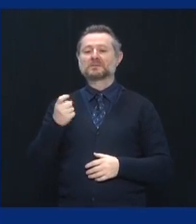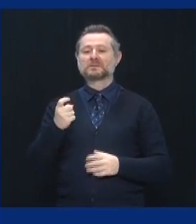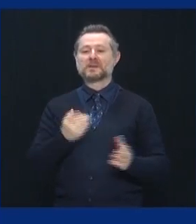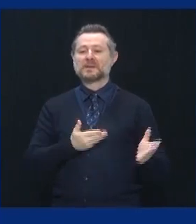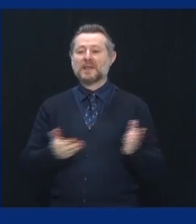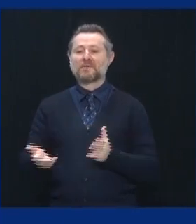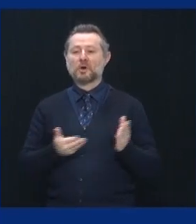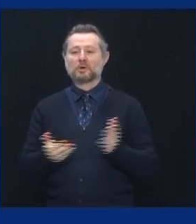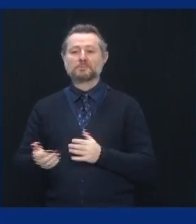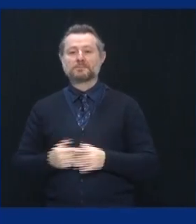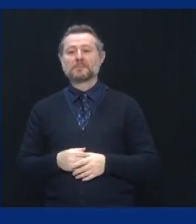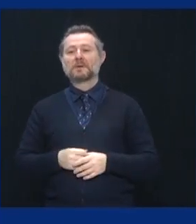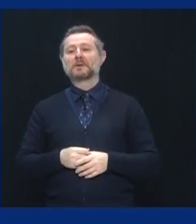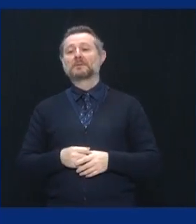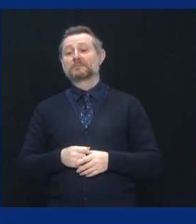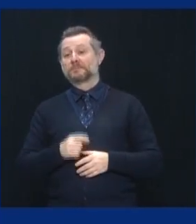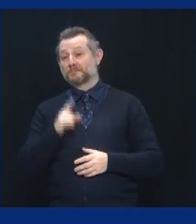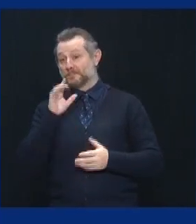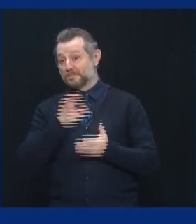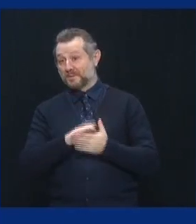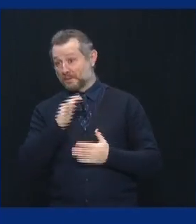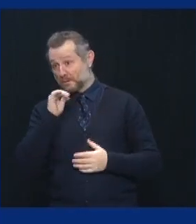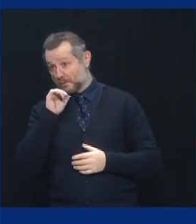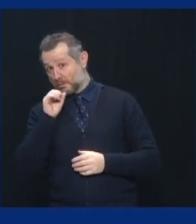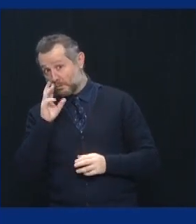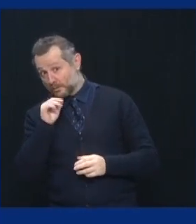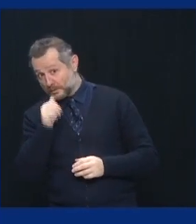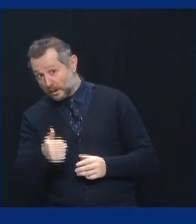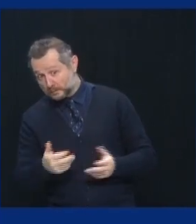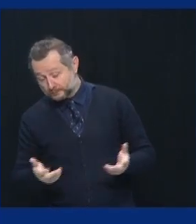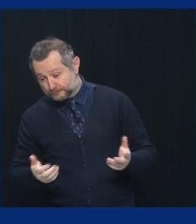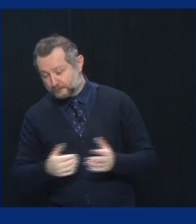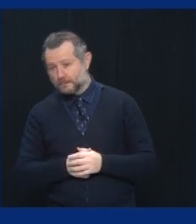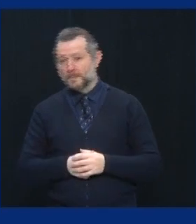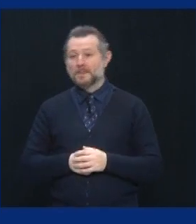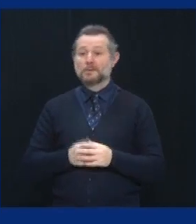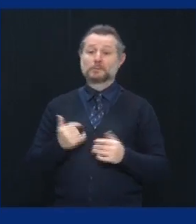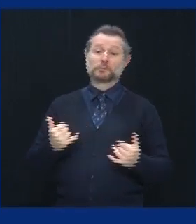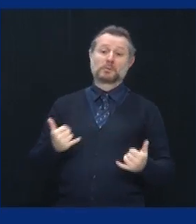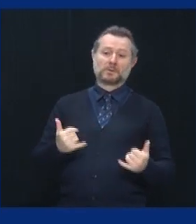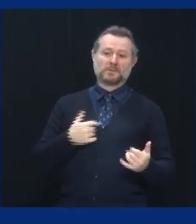WASHINGTON LITERALLY USES IN SOME CASES FEDEX, BELIEVE IT OR